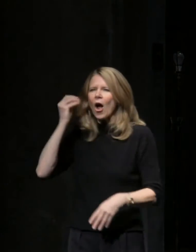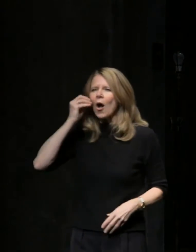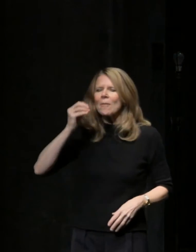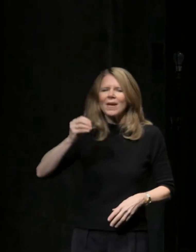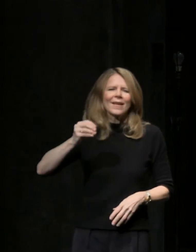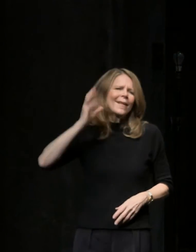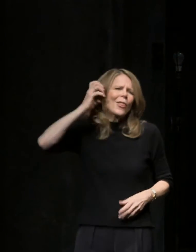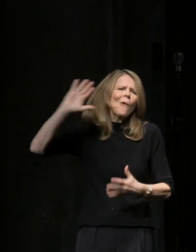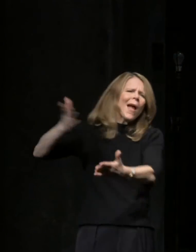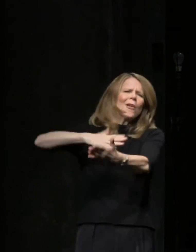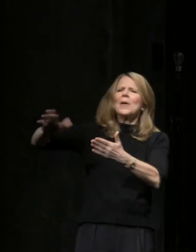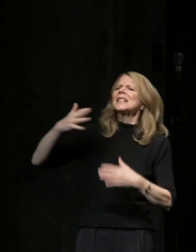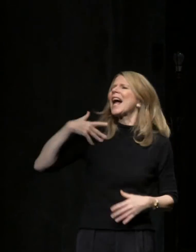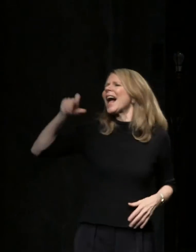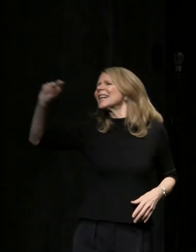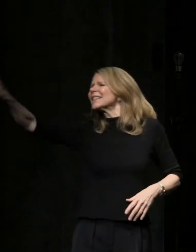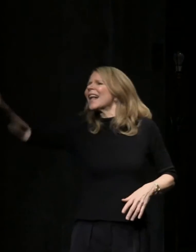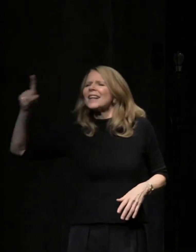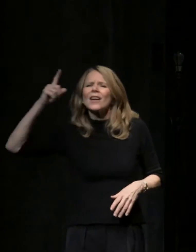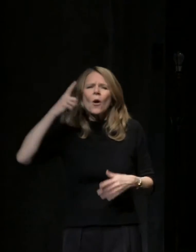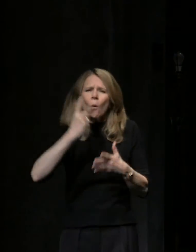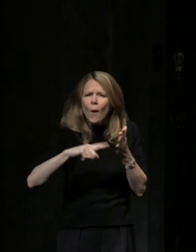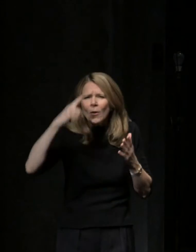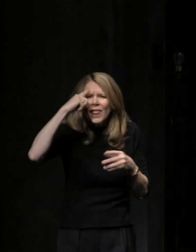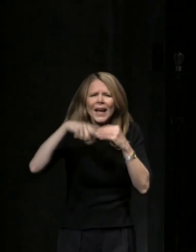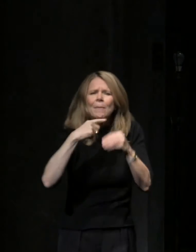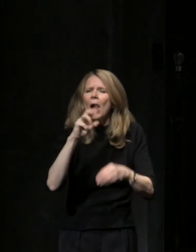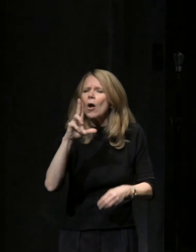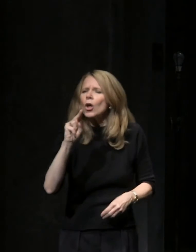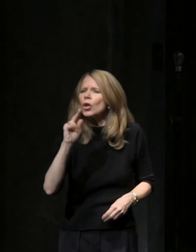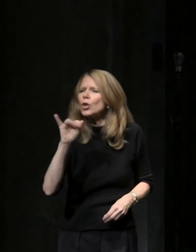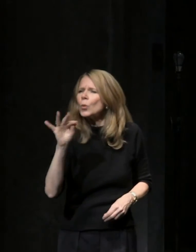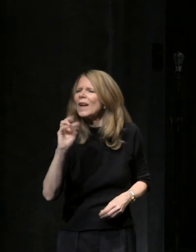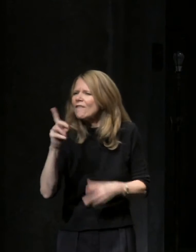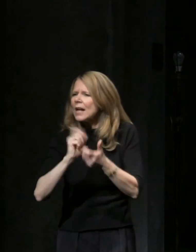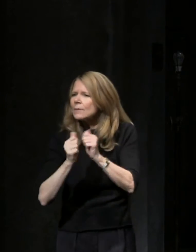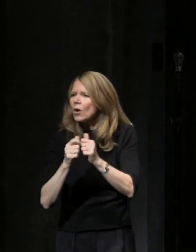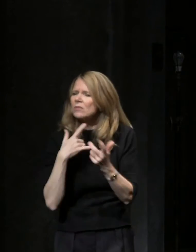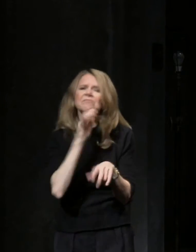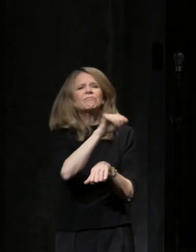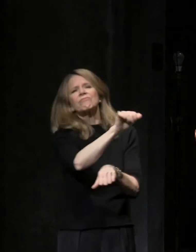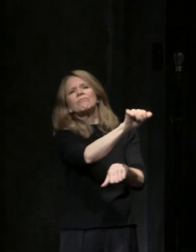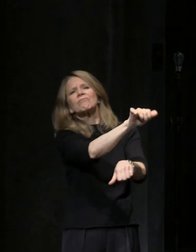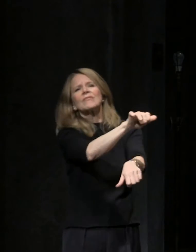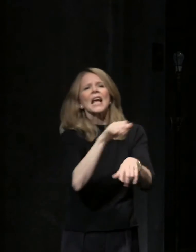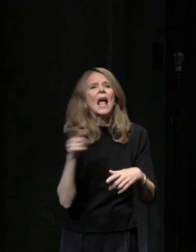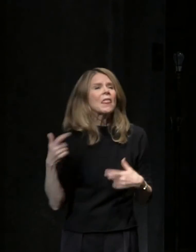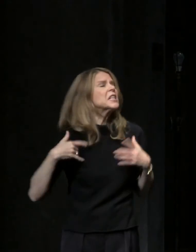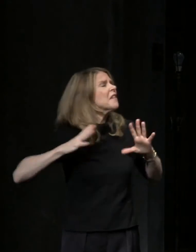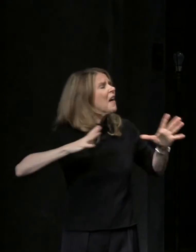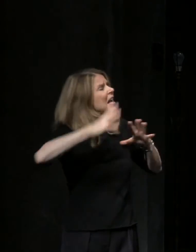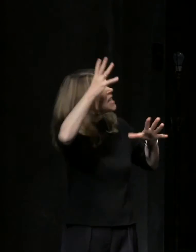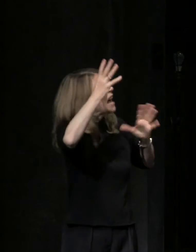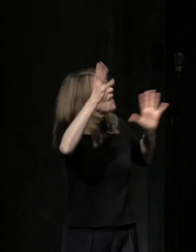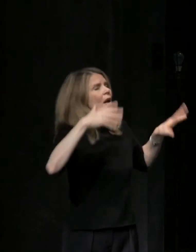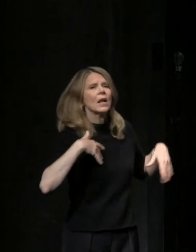They said, “It’s fine, Dad, it’s fine.” We were streaming down the highway on our way home. I said, “Seriously, what do you think?” And they said, “It’s fine, Dad.